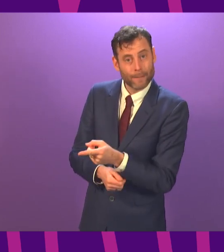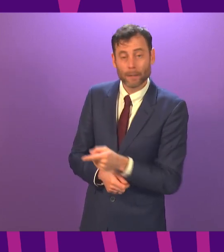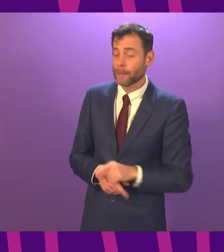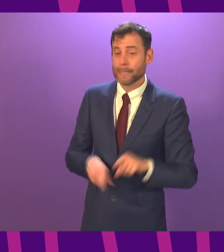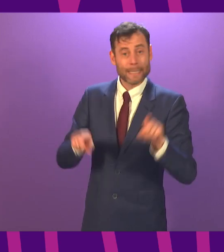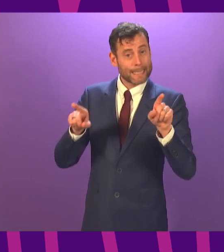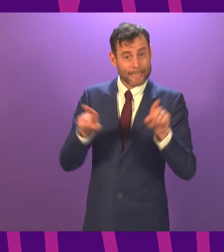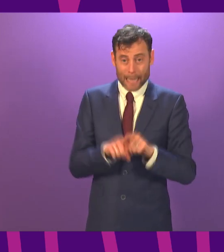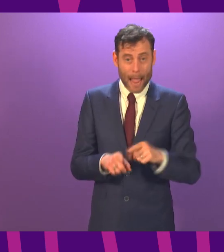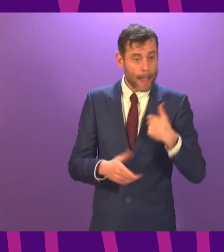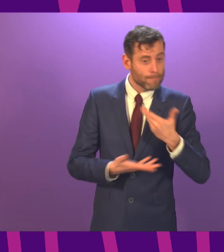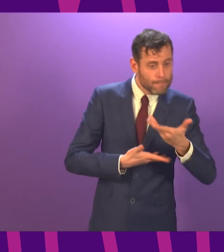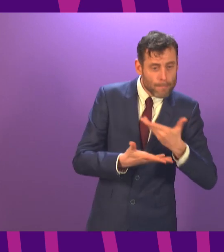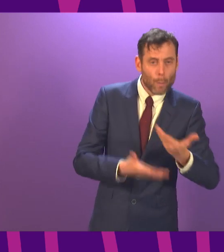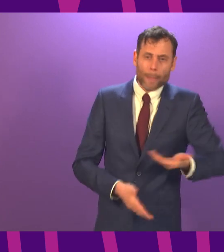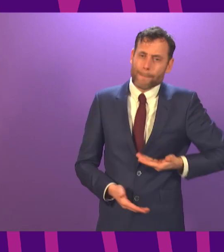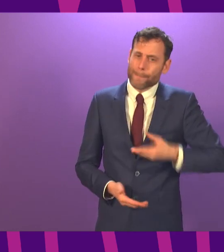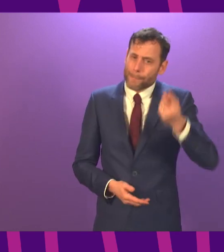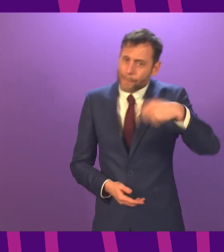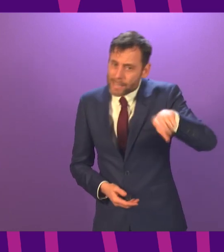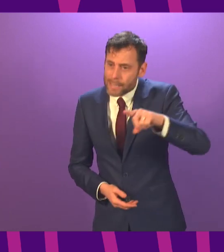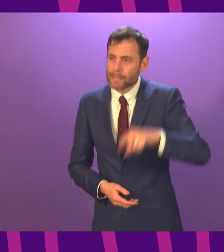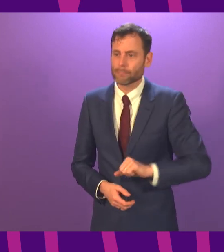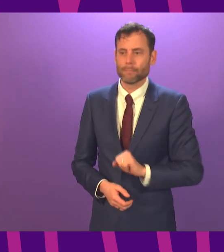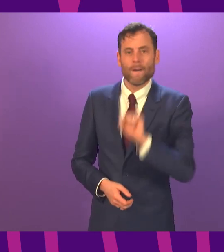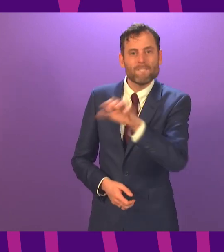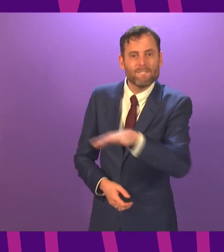time for those in care homes and for their families.